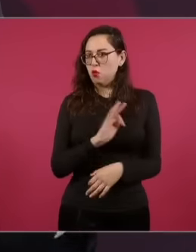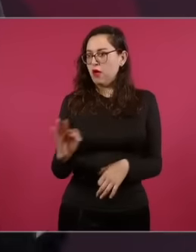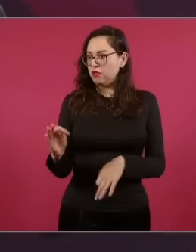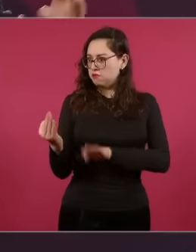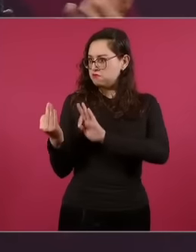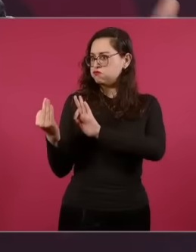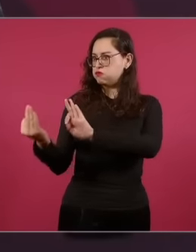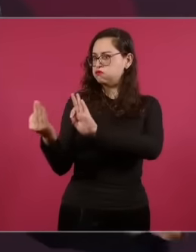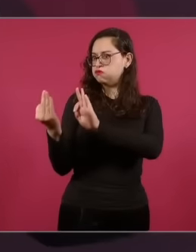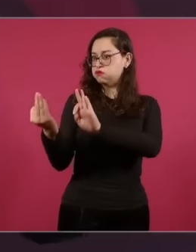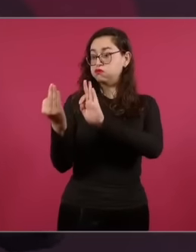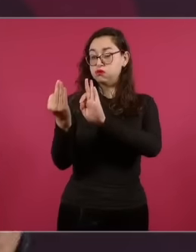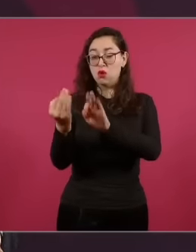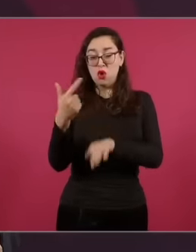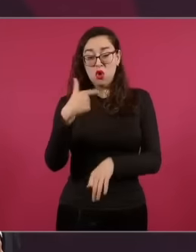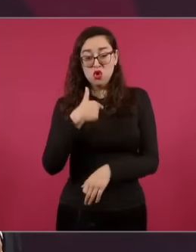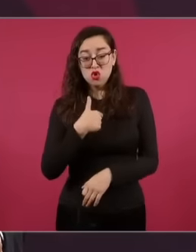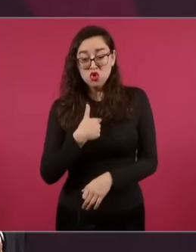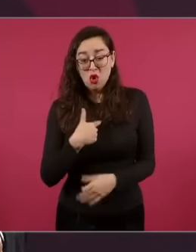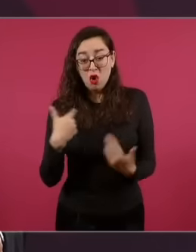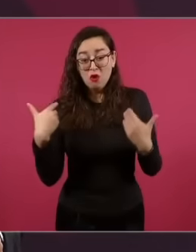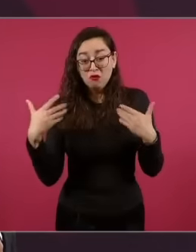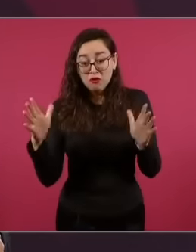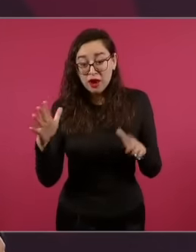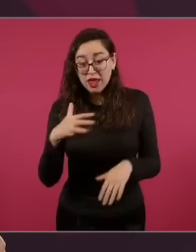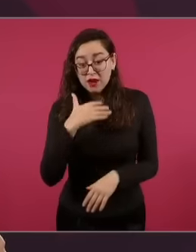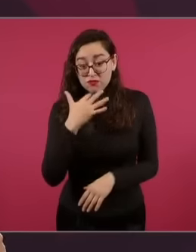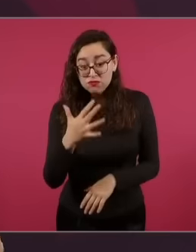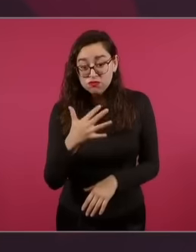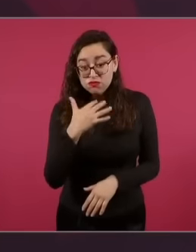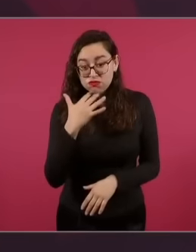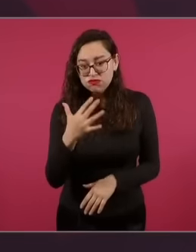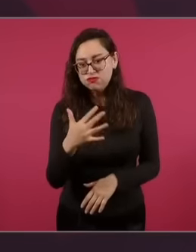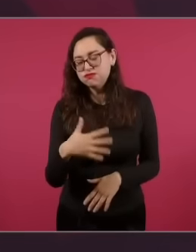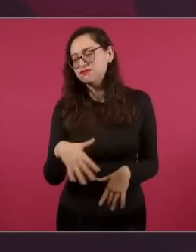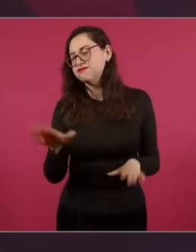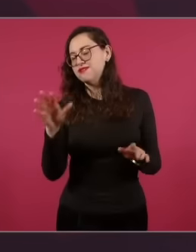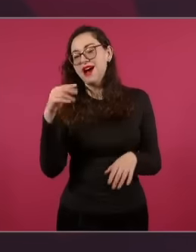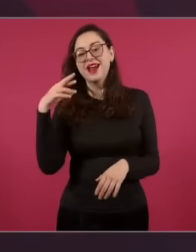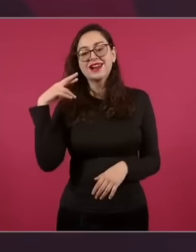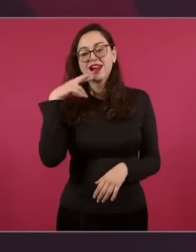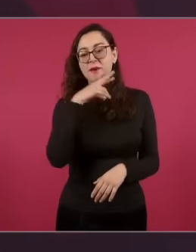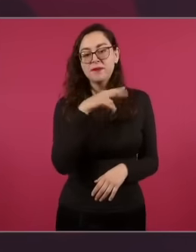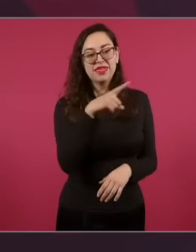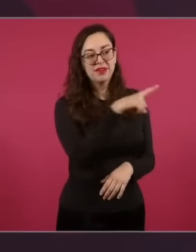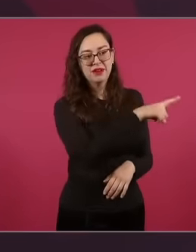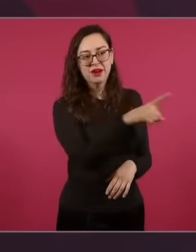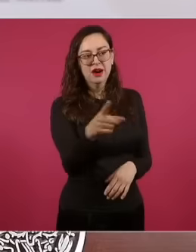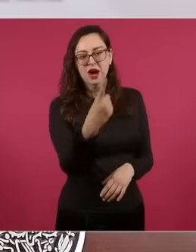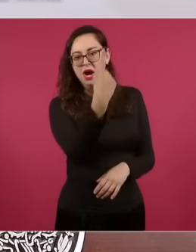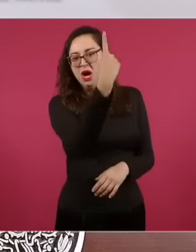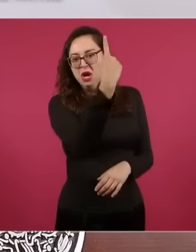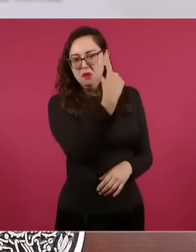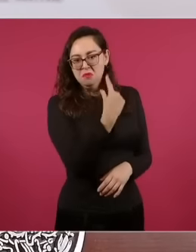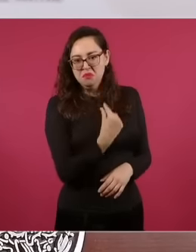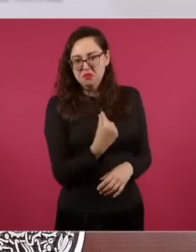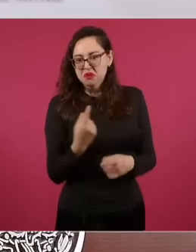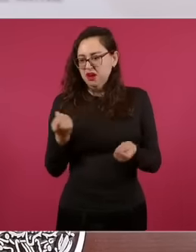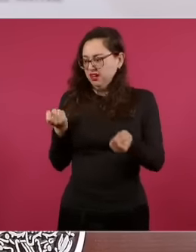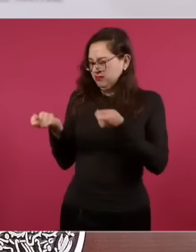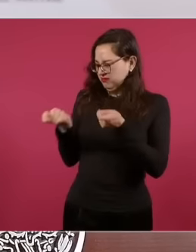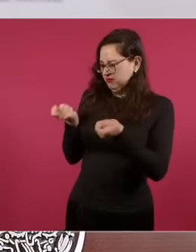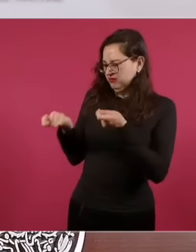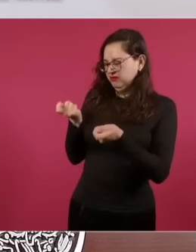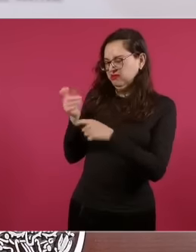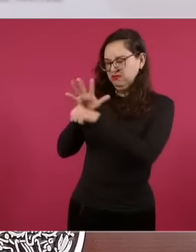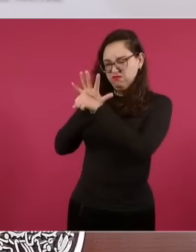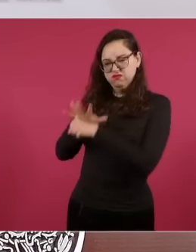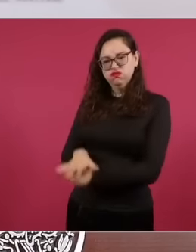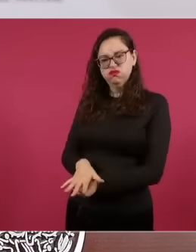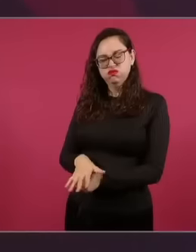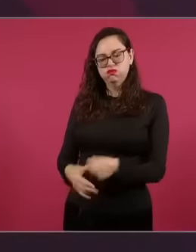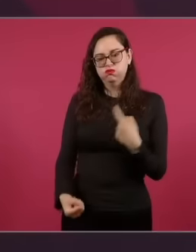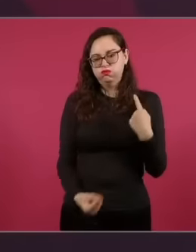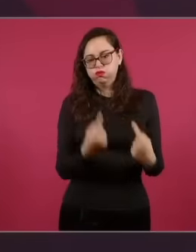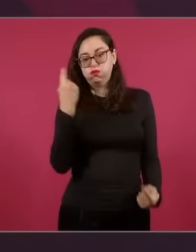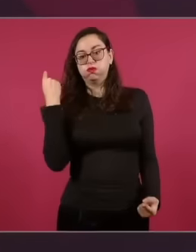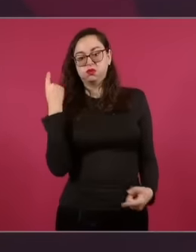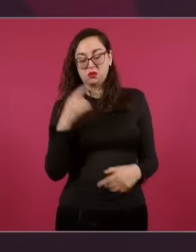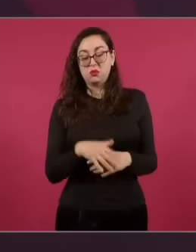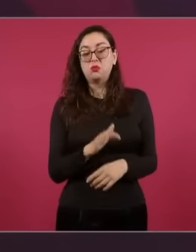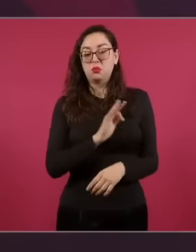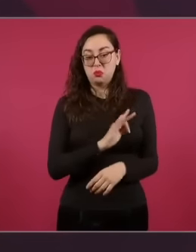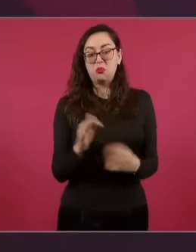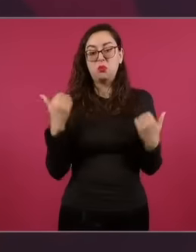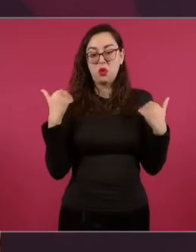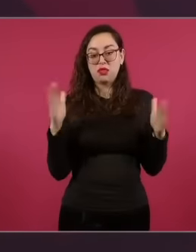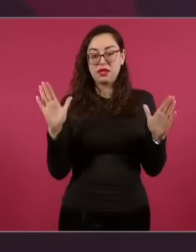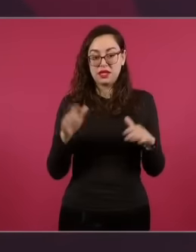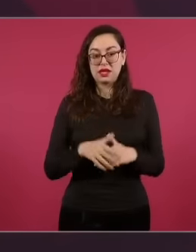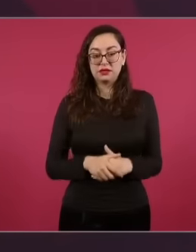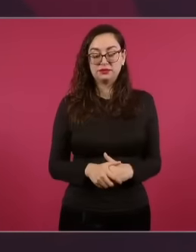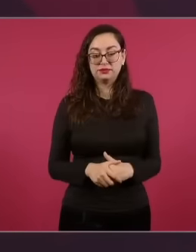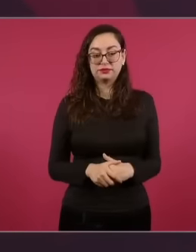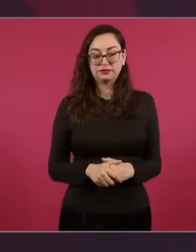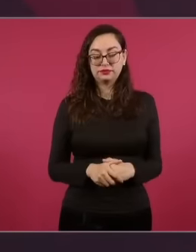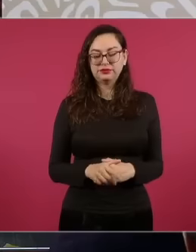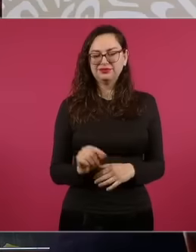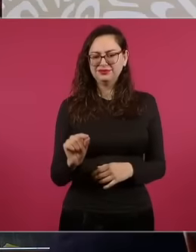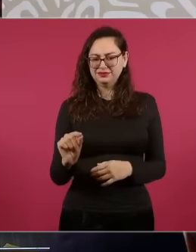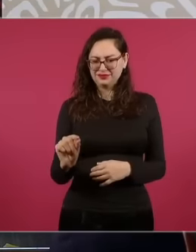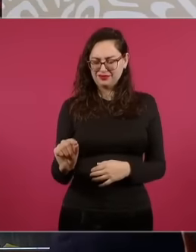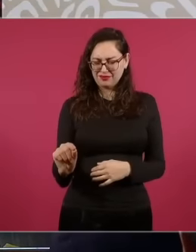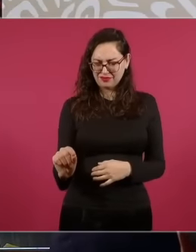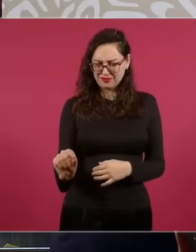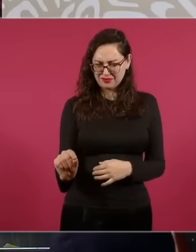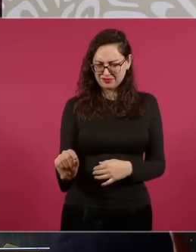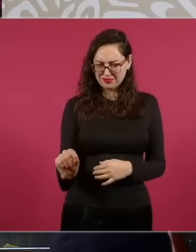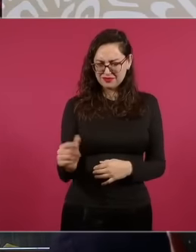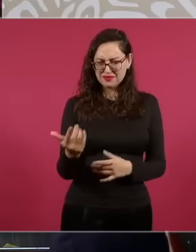anyone would To put this down would be disrespectful, President, but